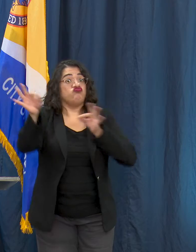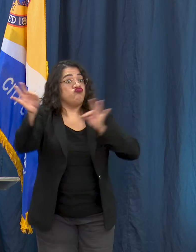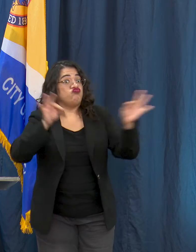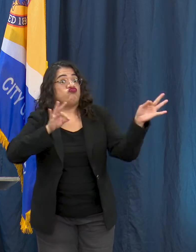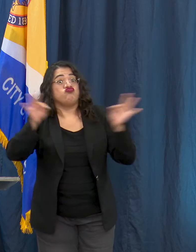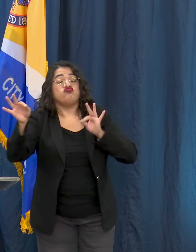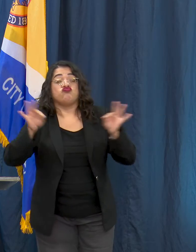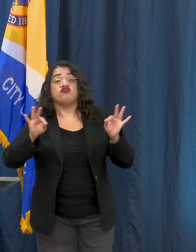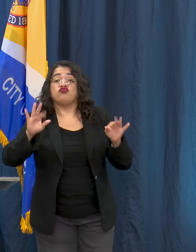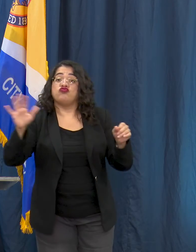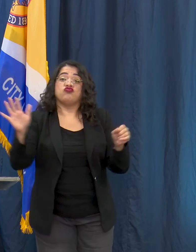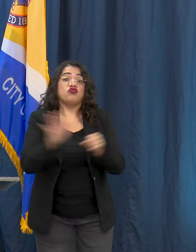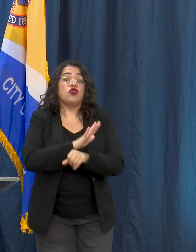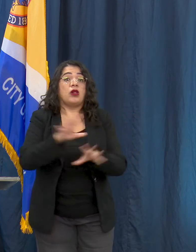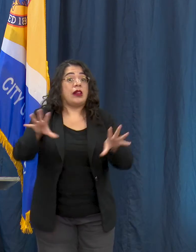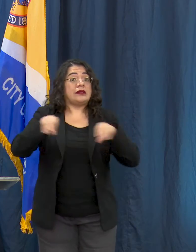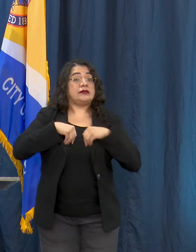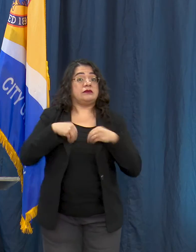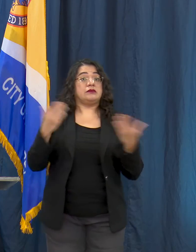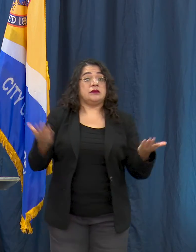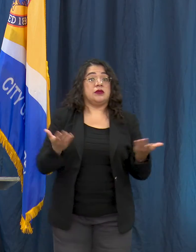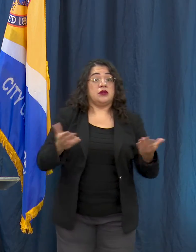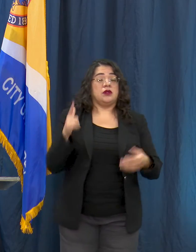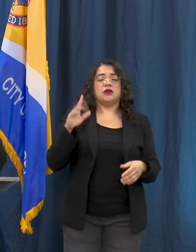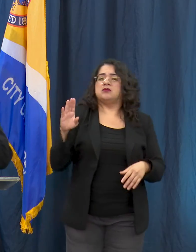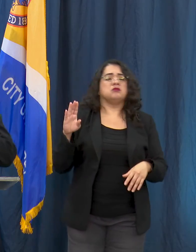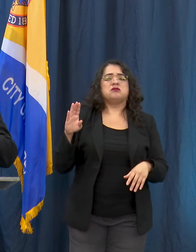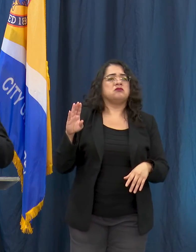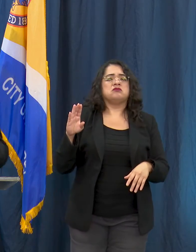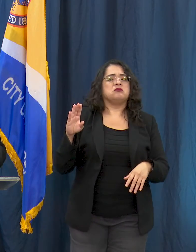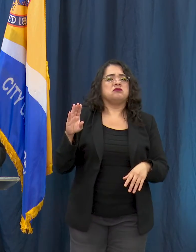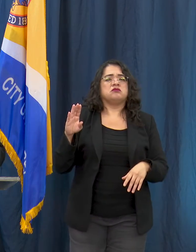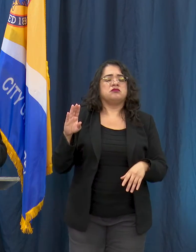on Friday, or over the weekend, that decision is currently being made and